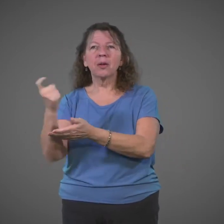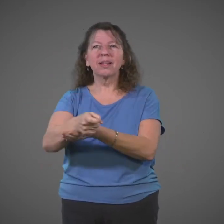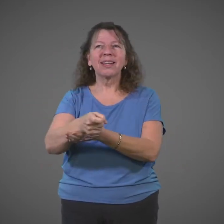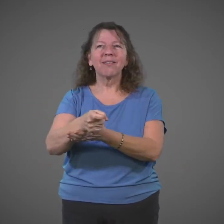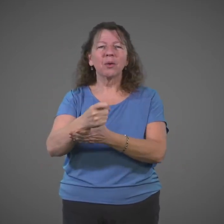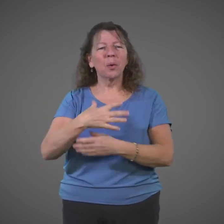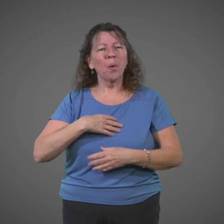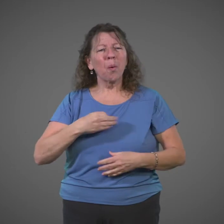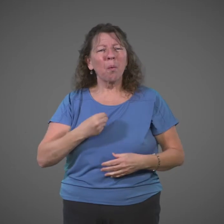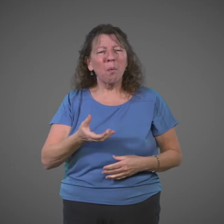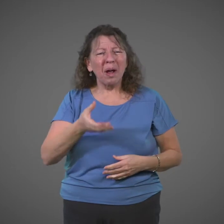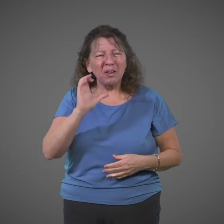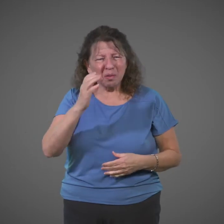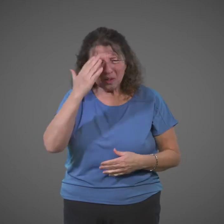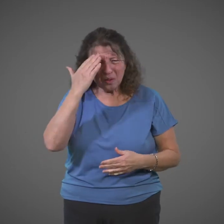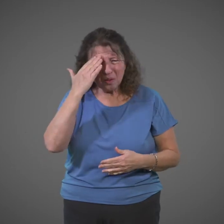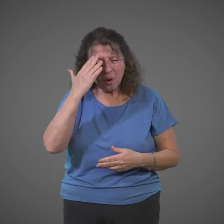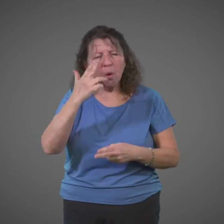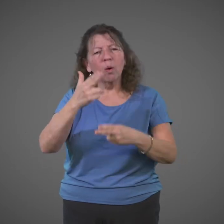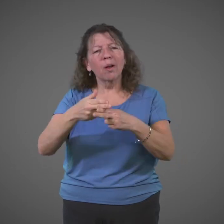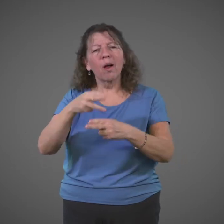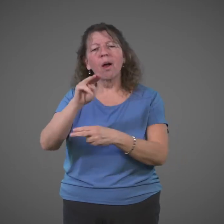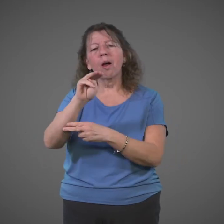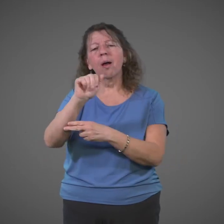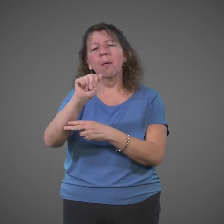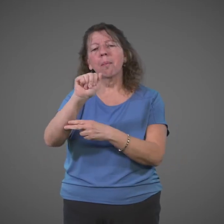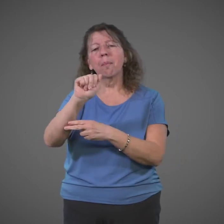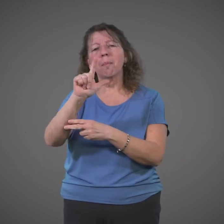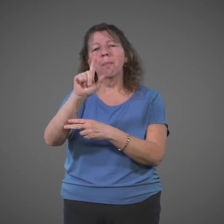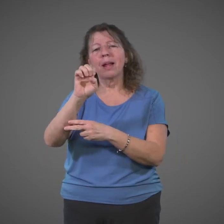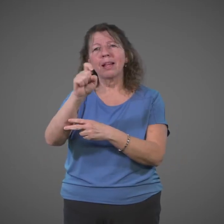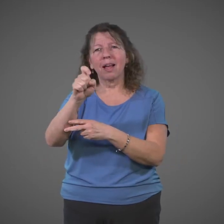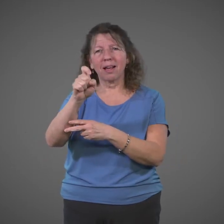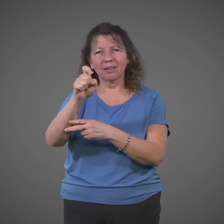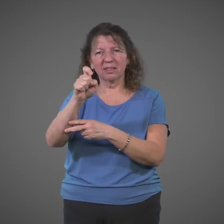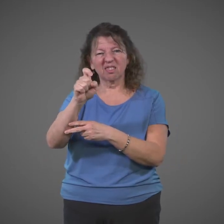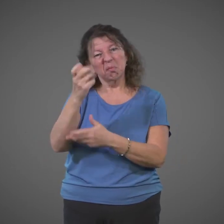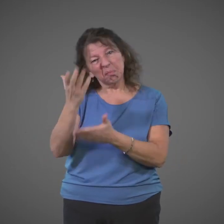maybe Maalox (a white medicine you drink, which you may have had before).